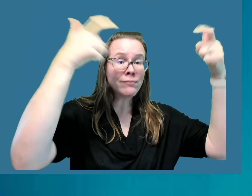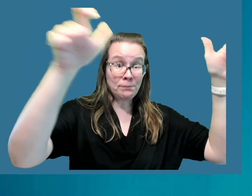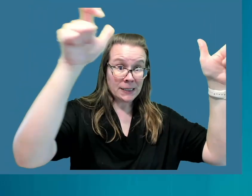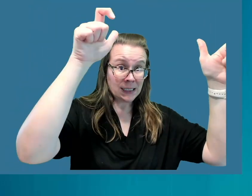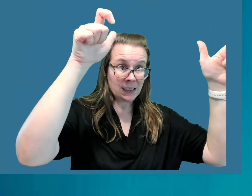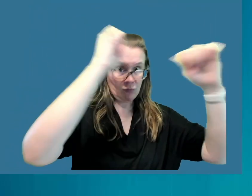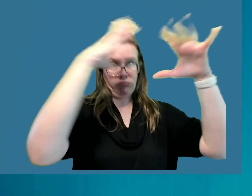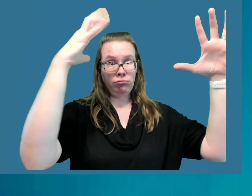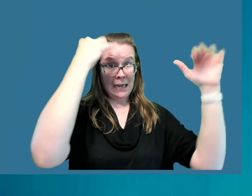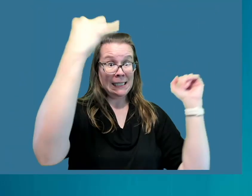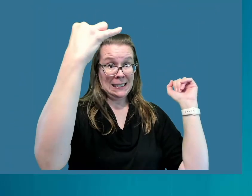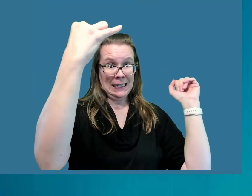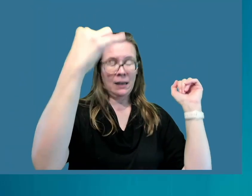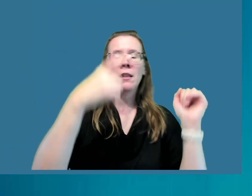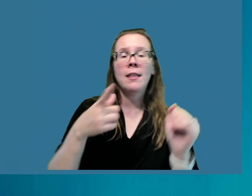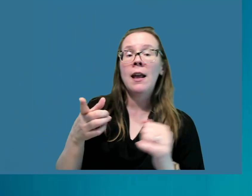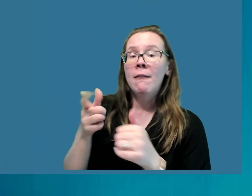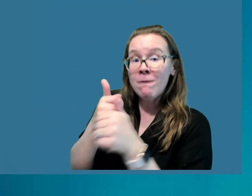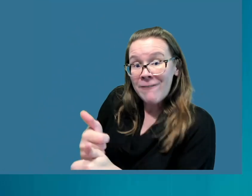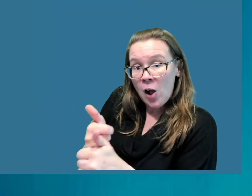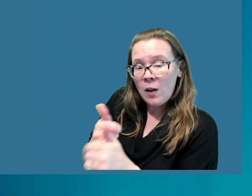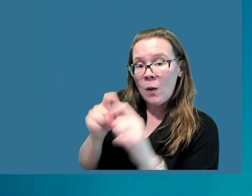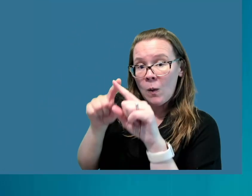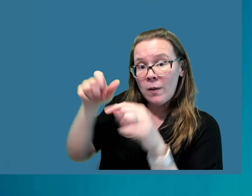And if you've never made, um, royal icing before, but you want to use the